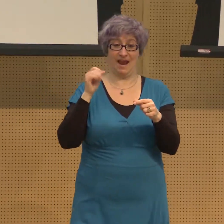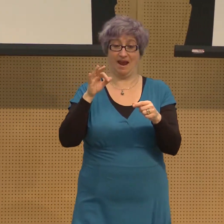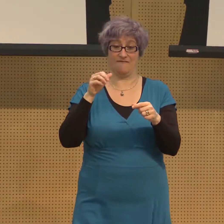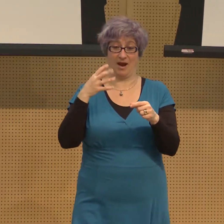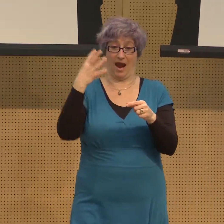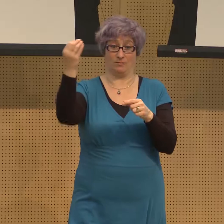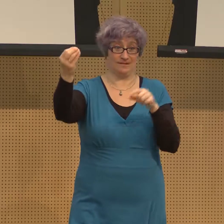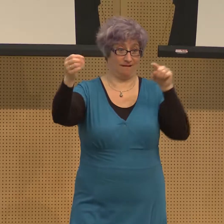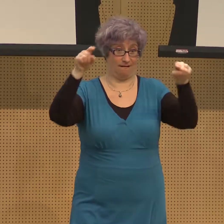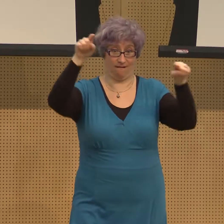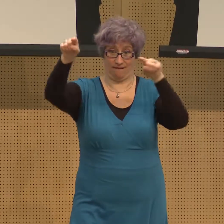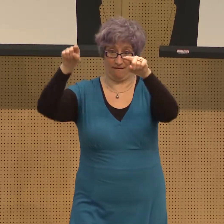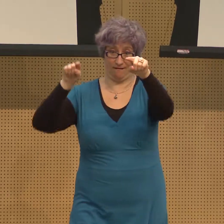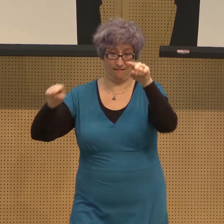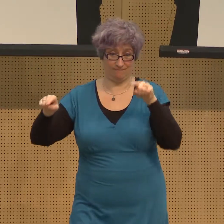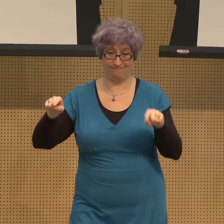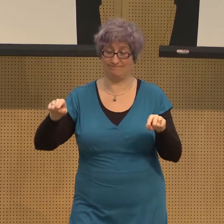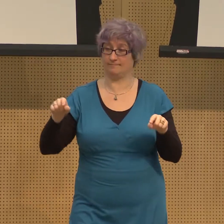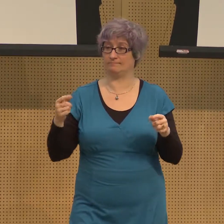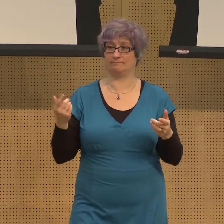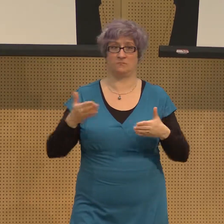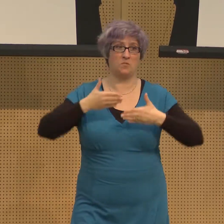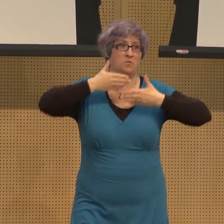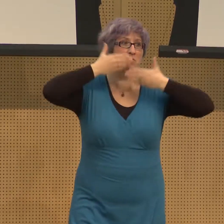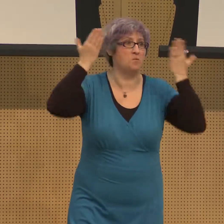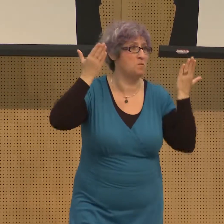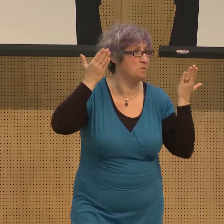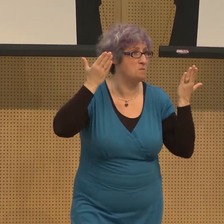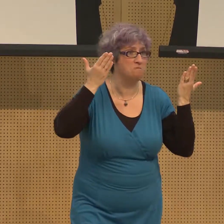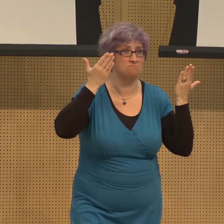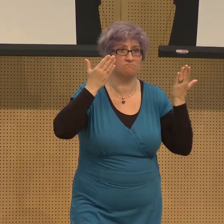People outside of the capital city, Managua,